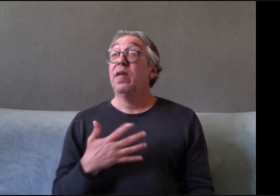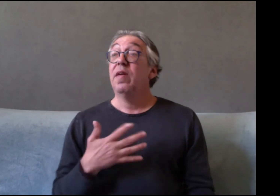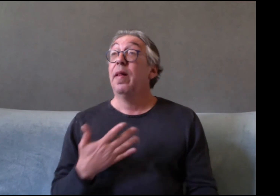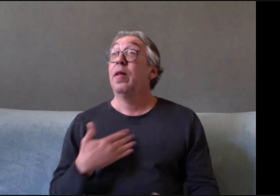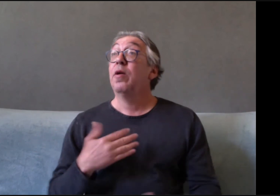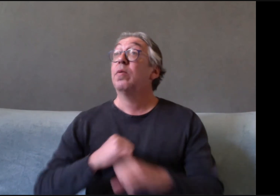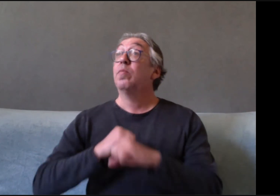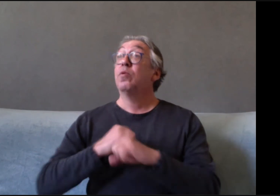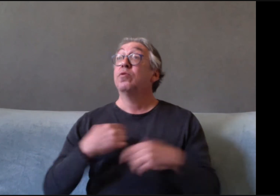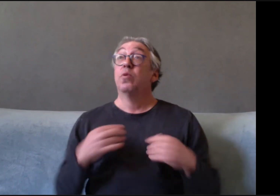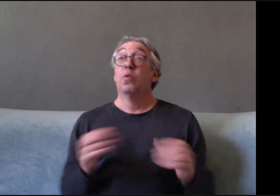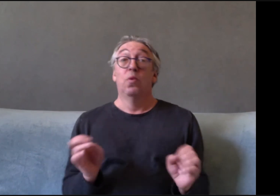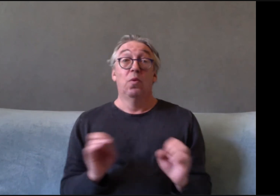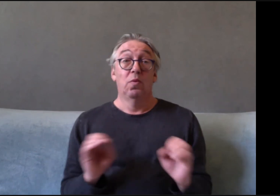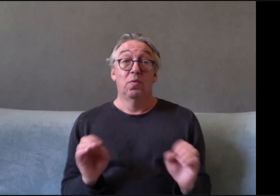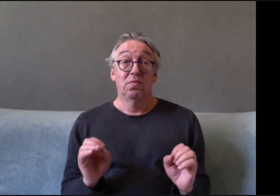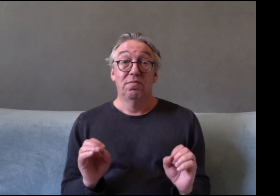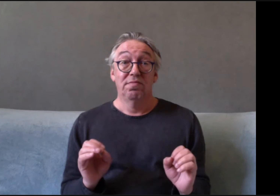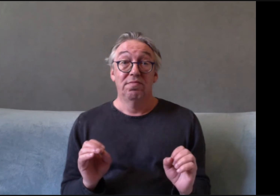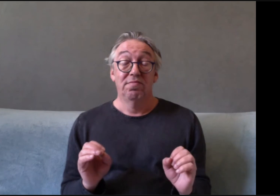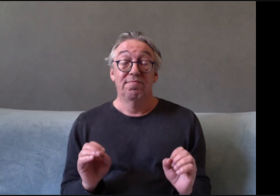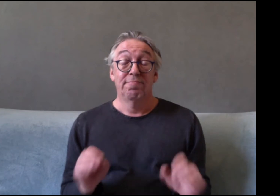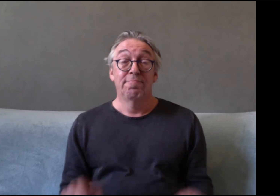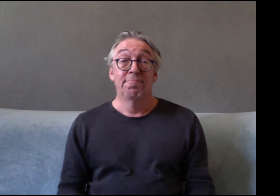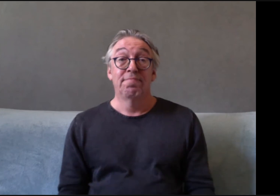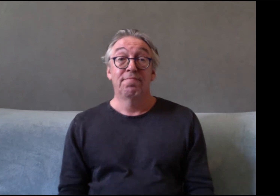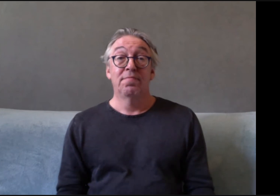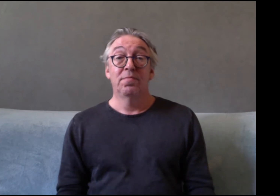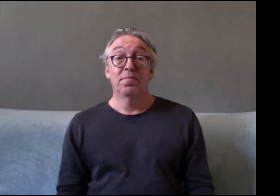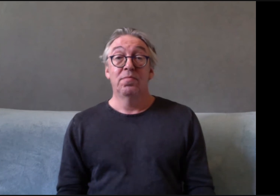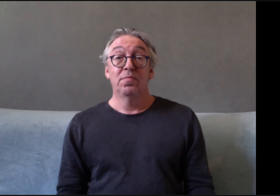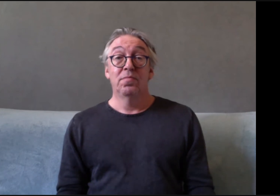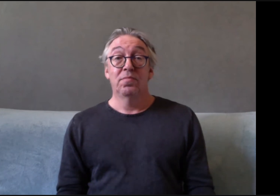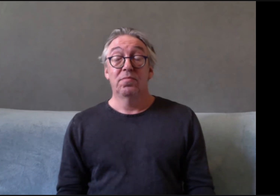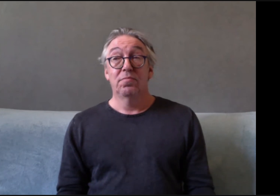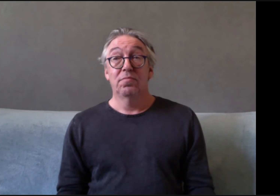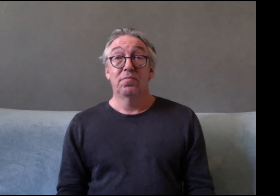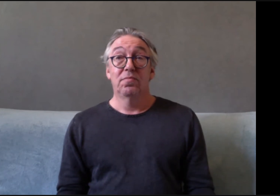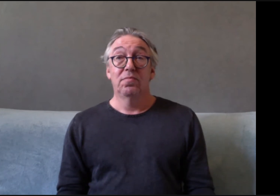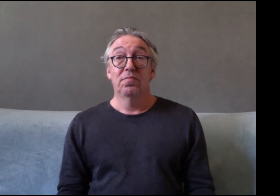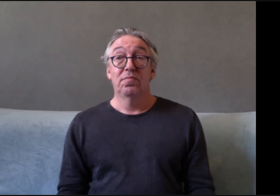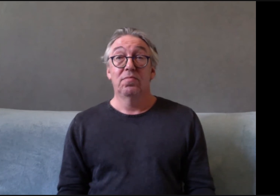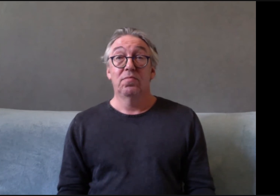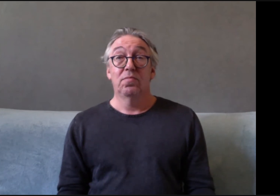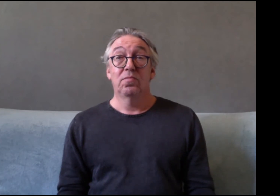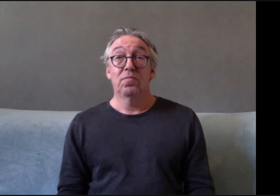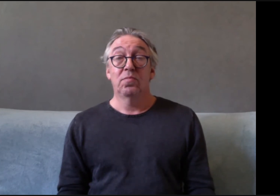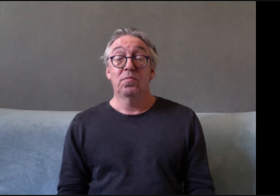is one of the reasons why... Of the effect of lockdown